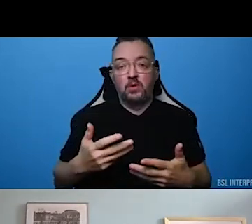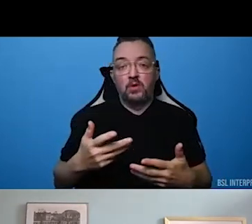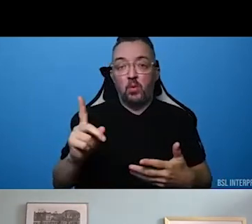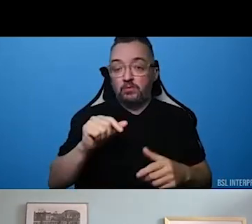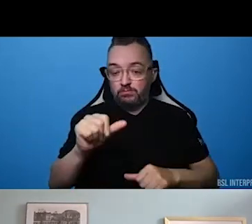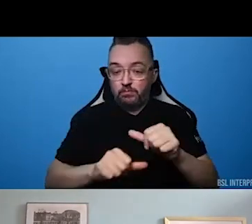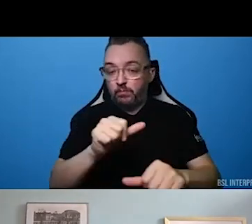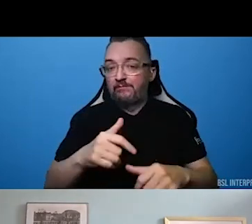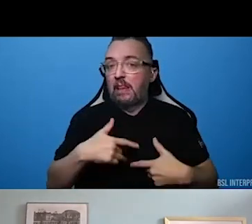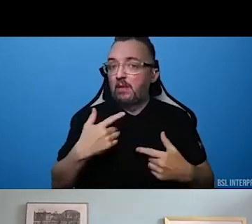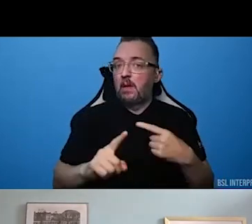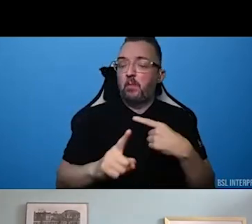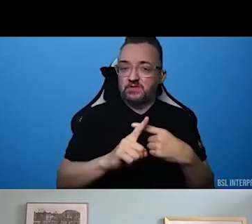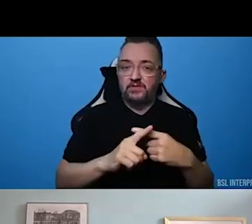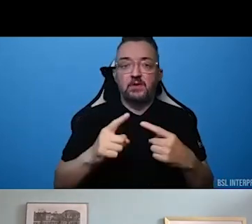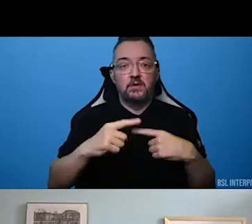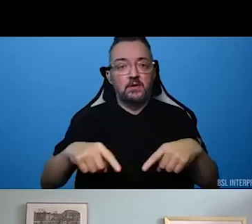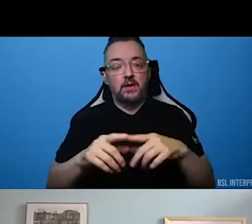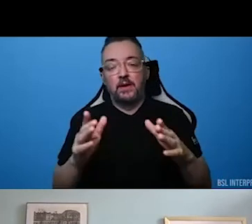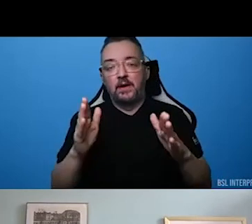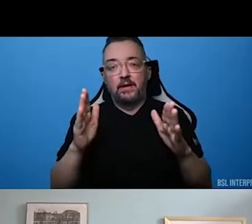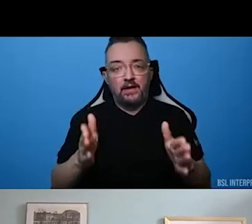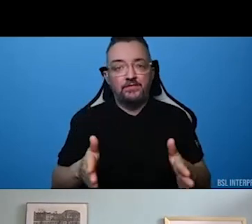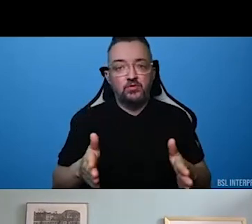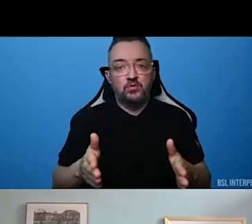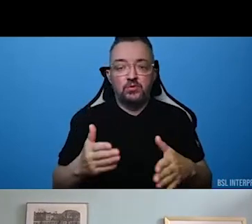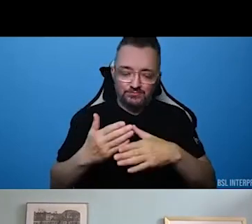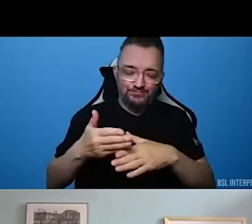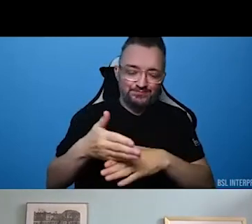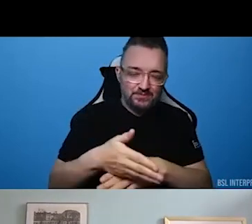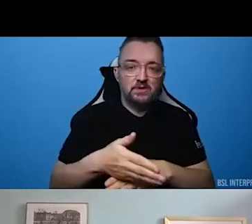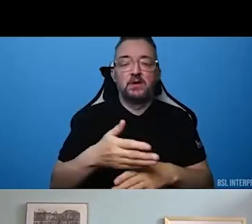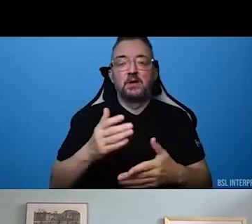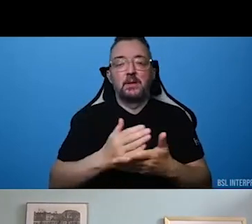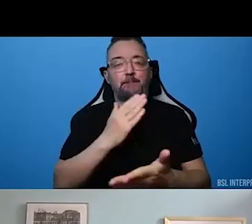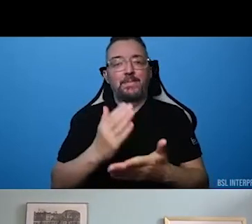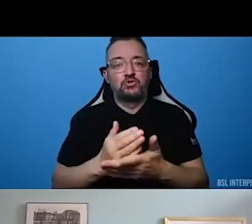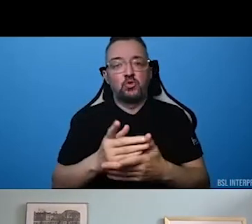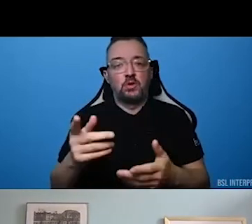And I think we will have to all work hard to make sure that that energy is maintained.